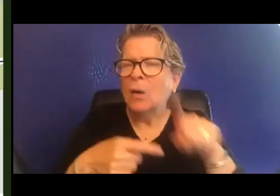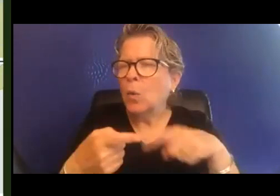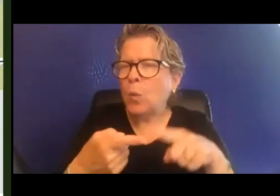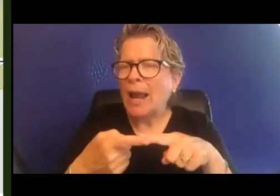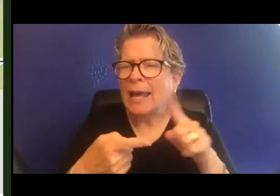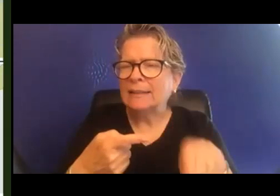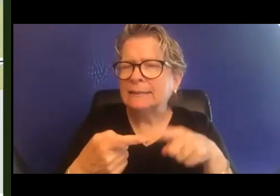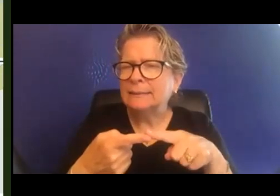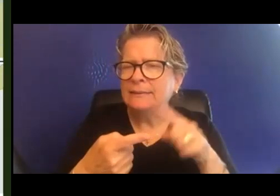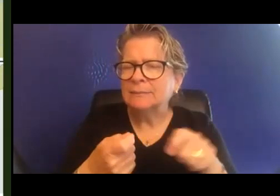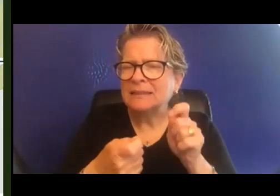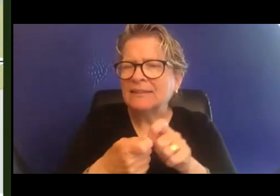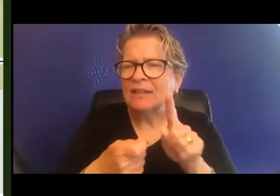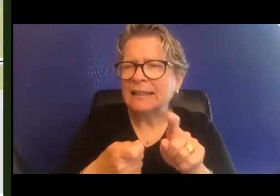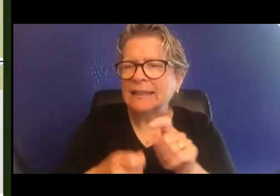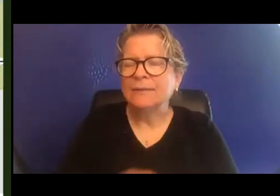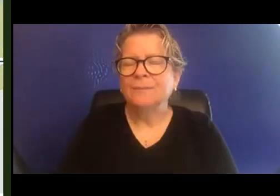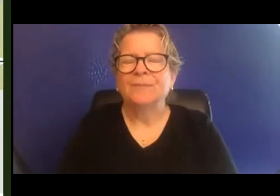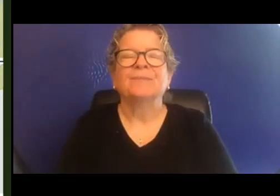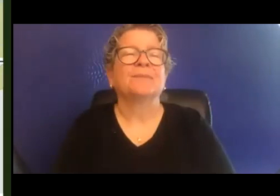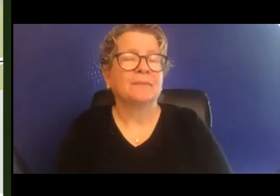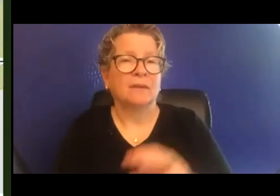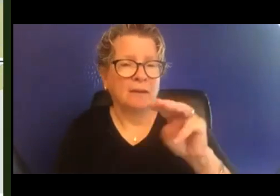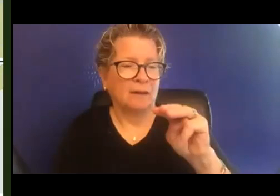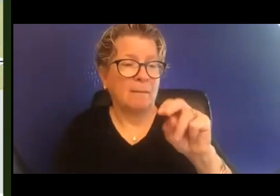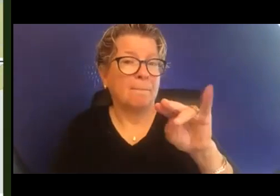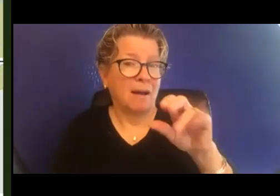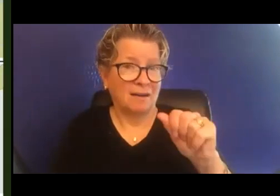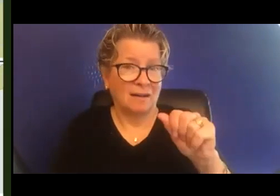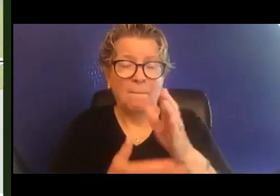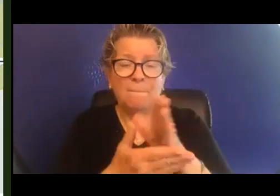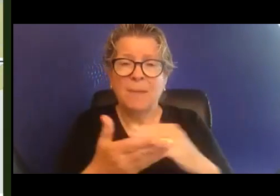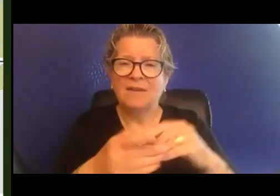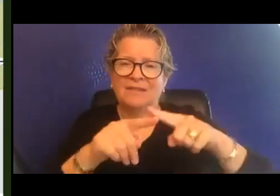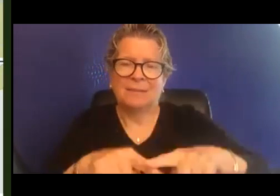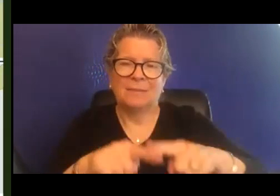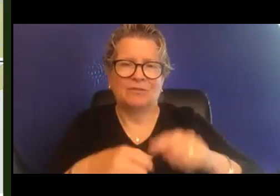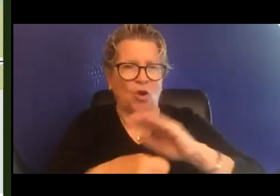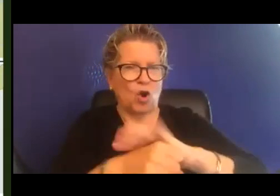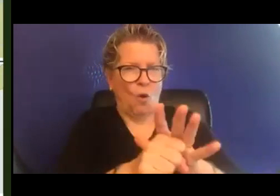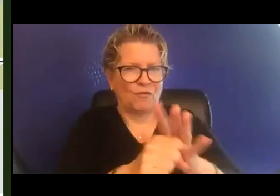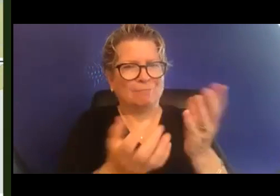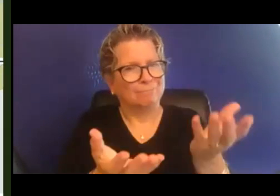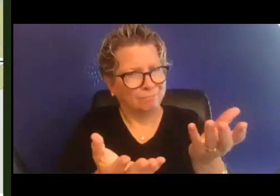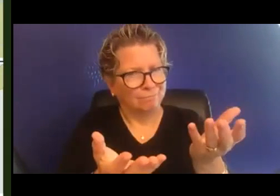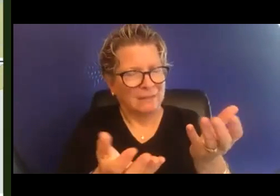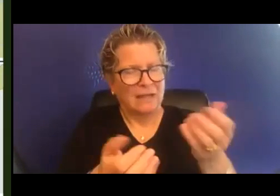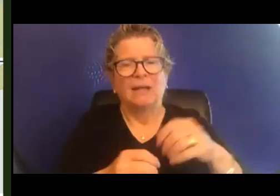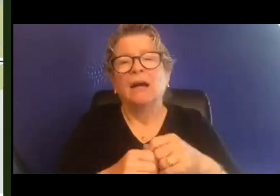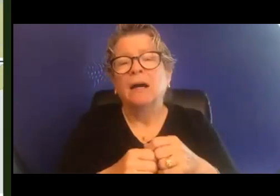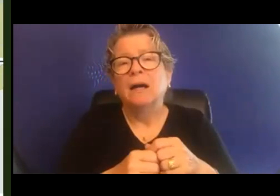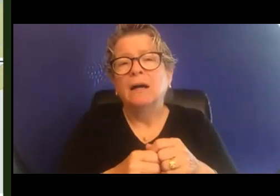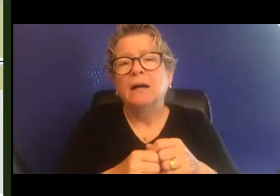So part of this will depend on our COVID situation, we are